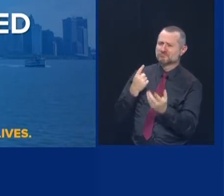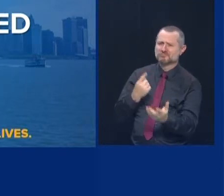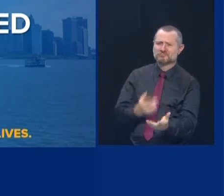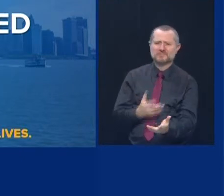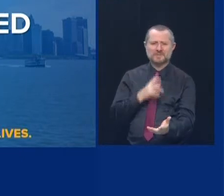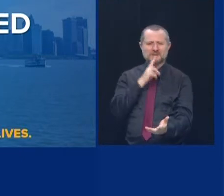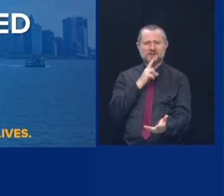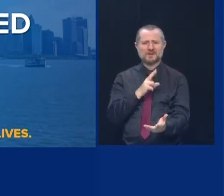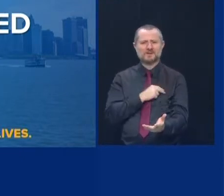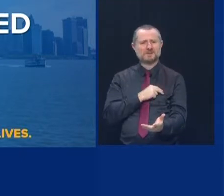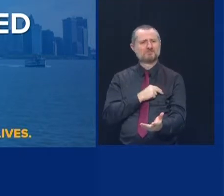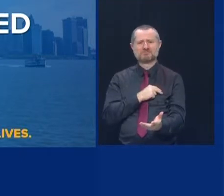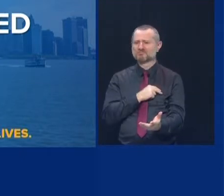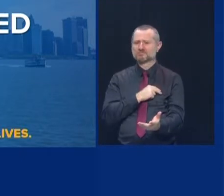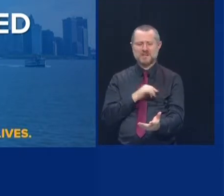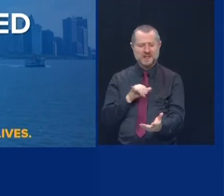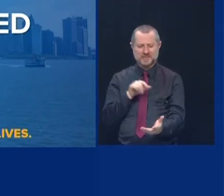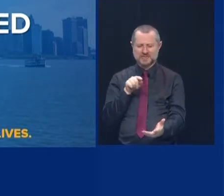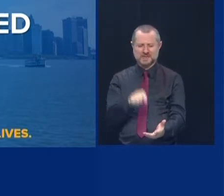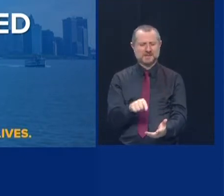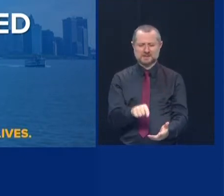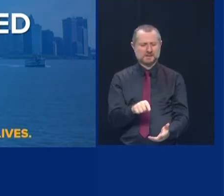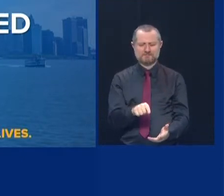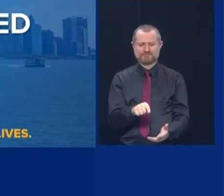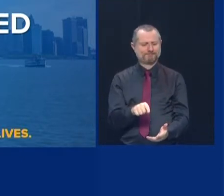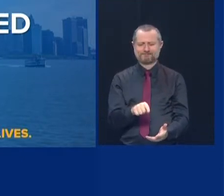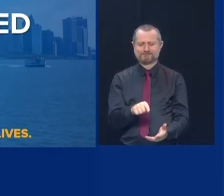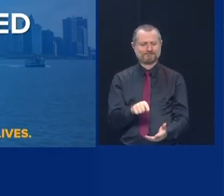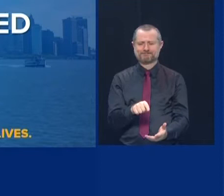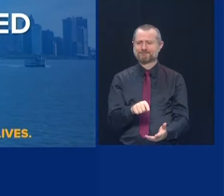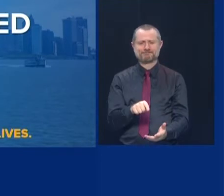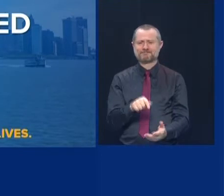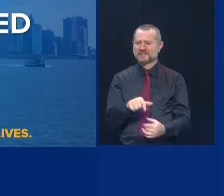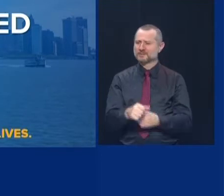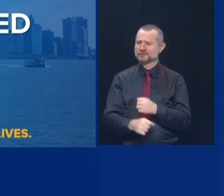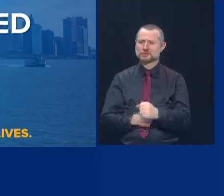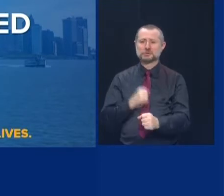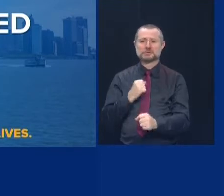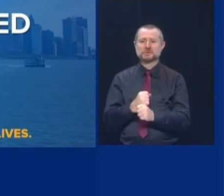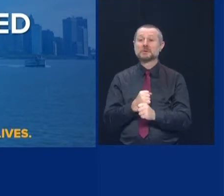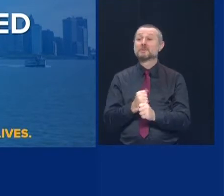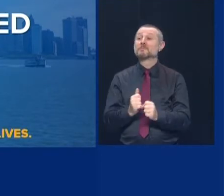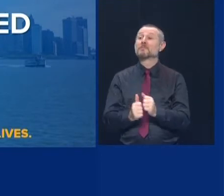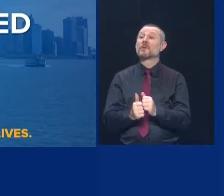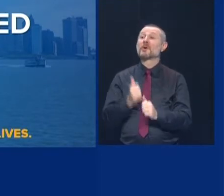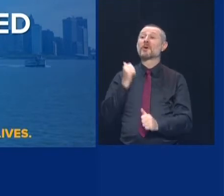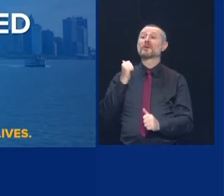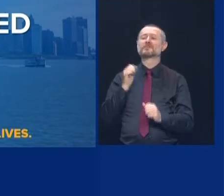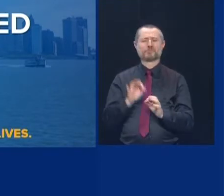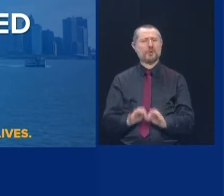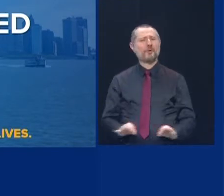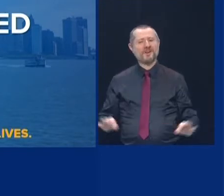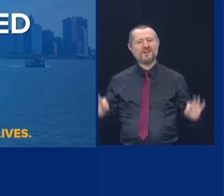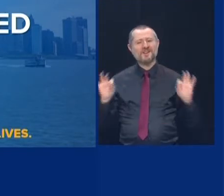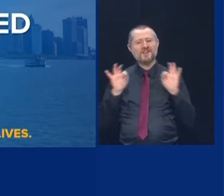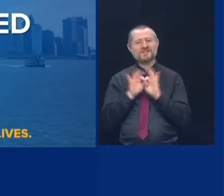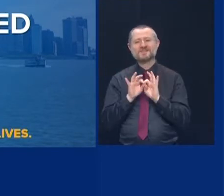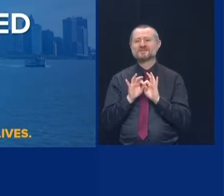IT'S MORE PROFOUND THAN THAT. NEVER IN MY LIFE HAS THERE BEEN